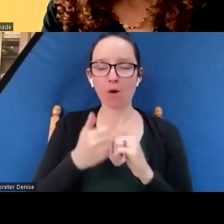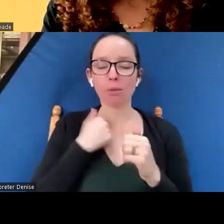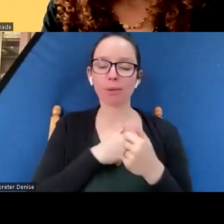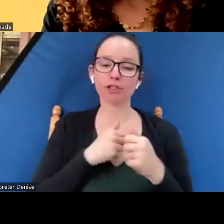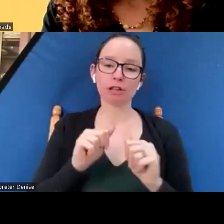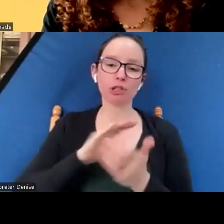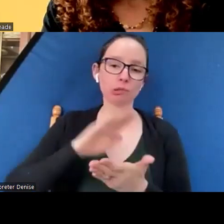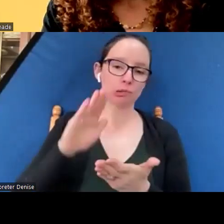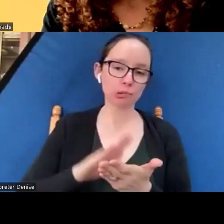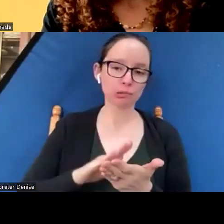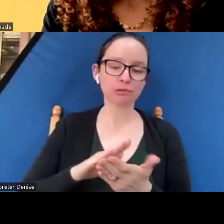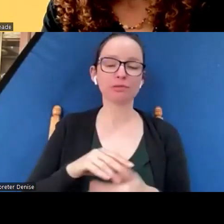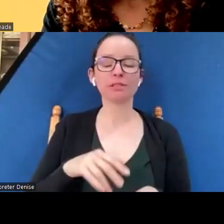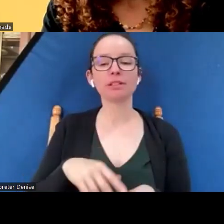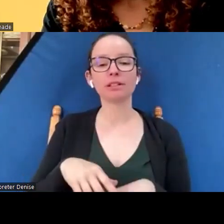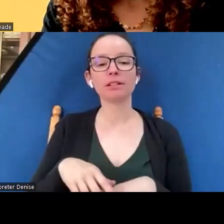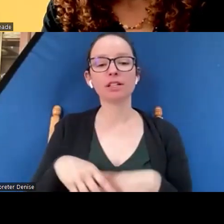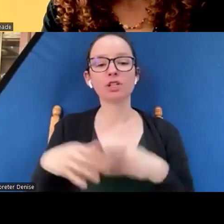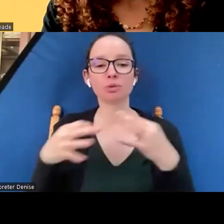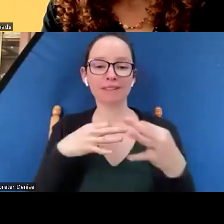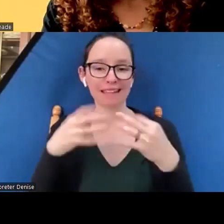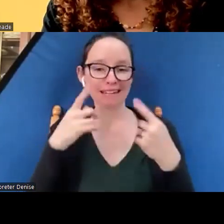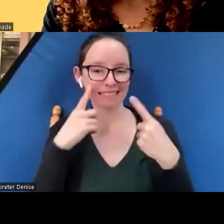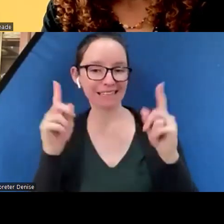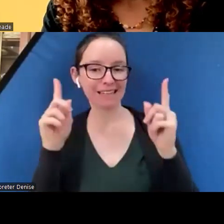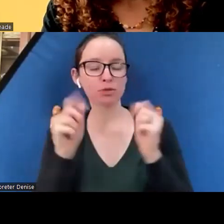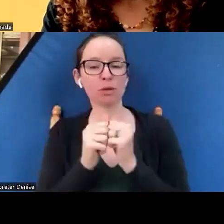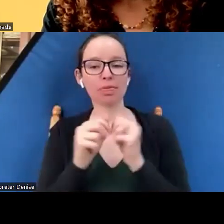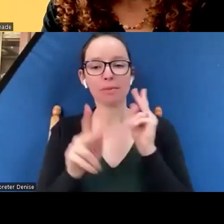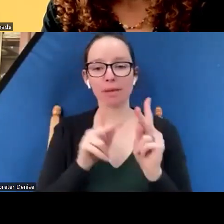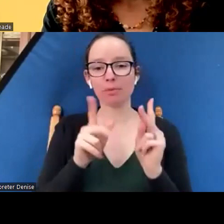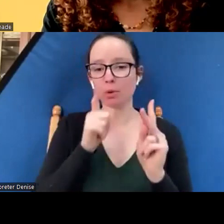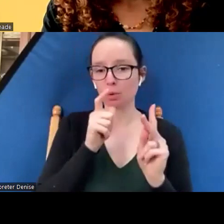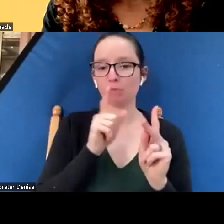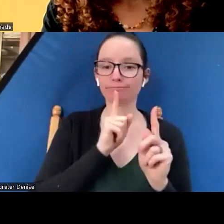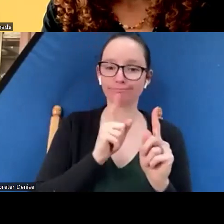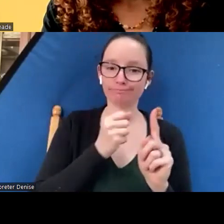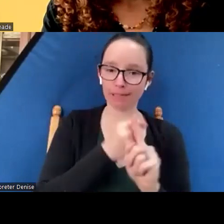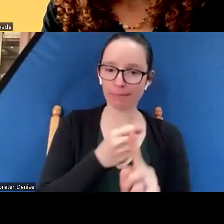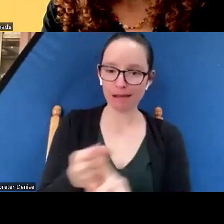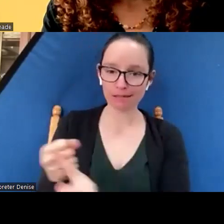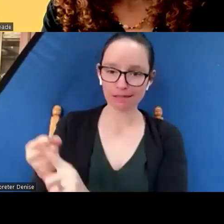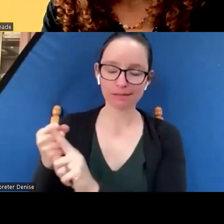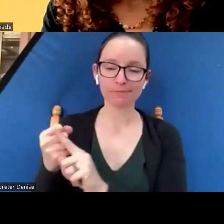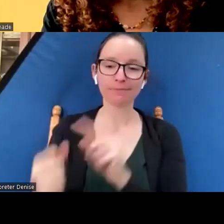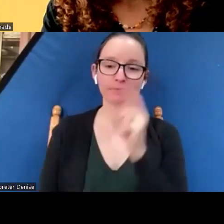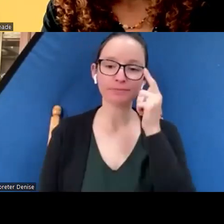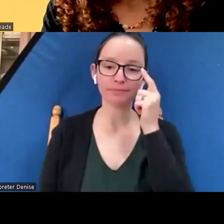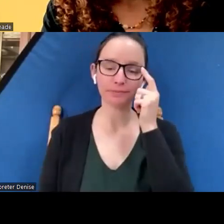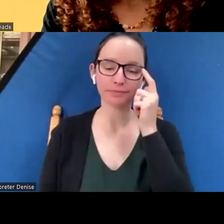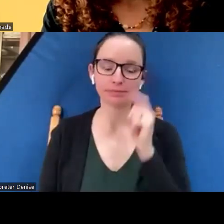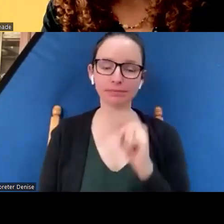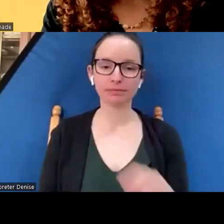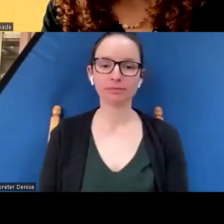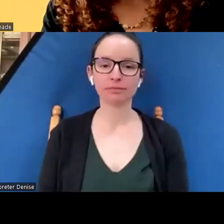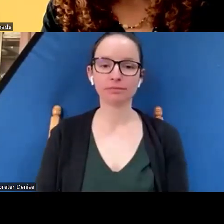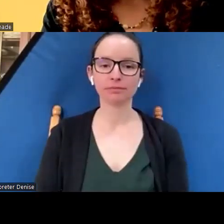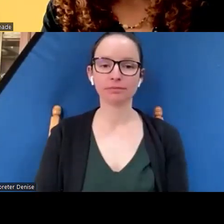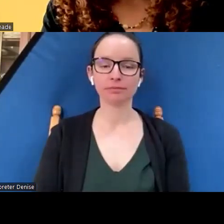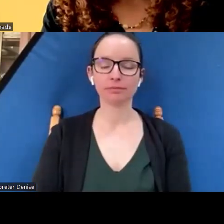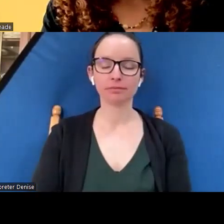projects with the with the folks impacted by them.